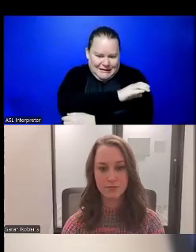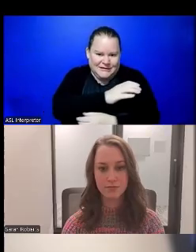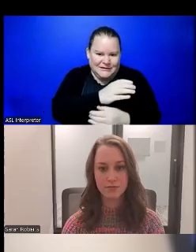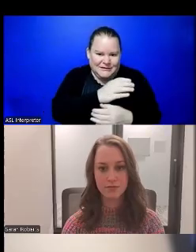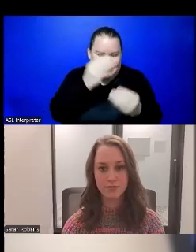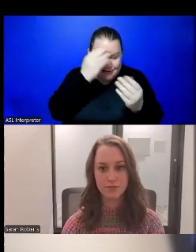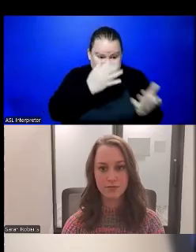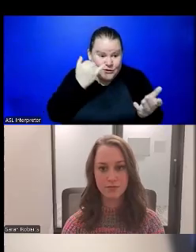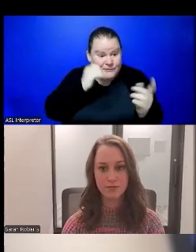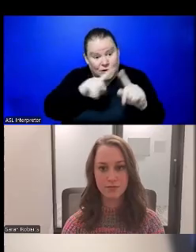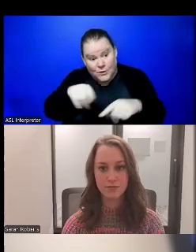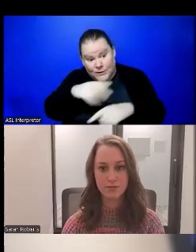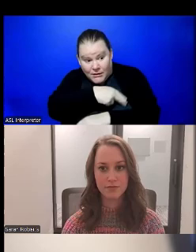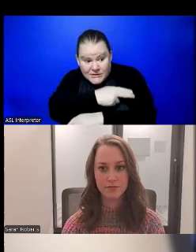medical emergency going on as well.